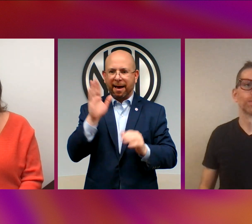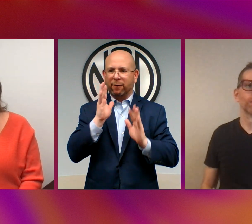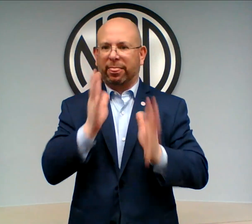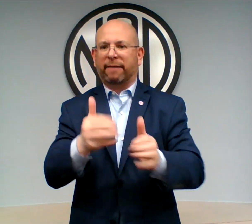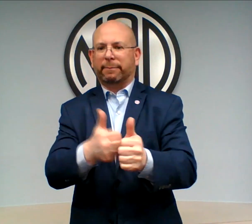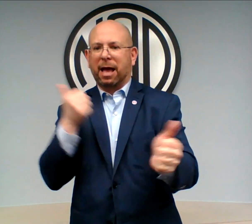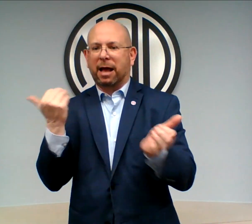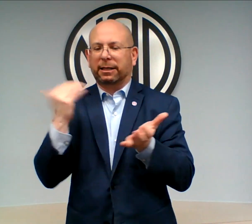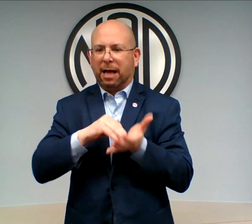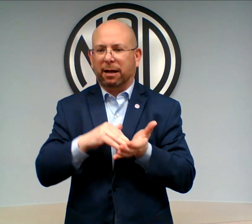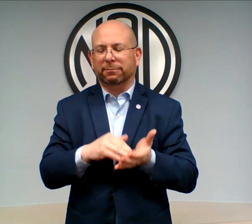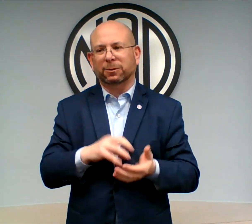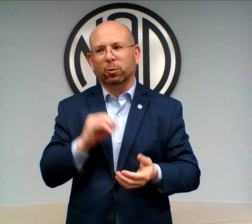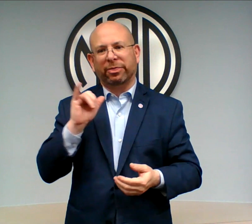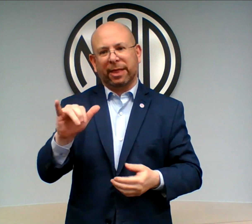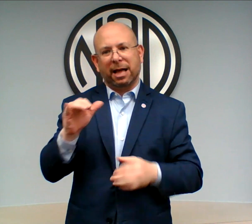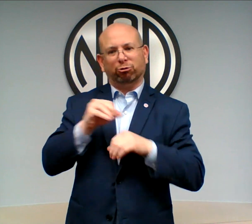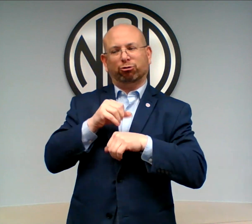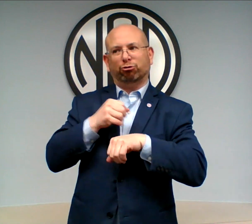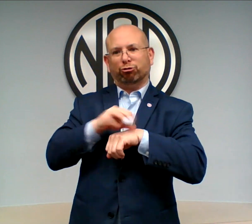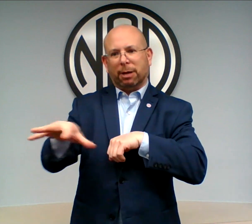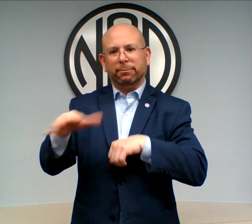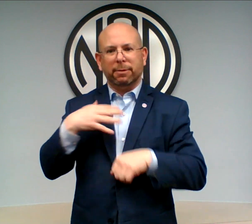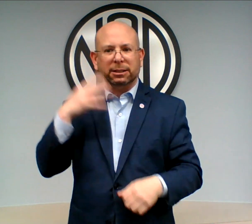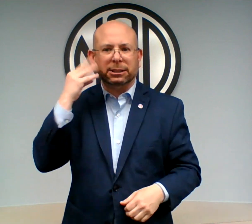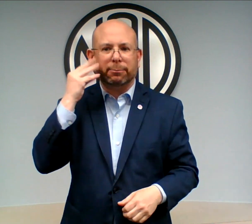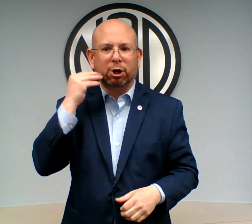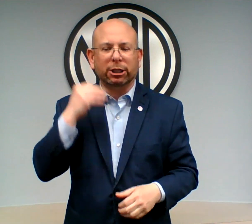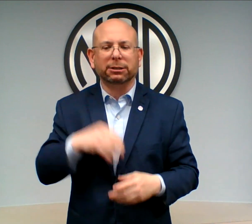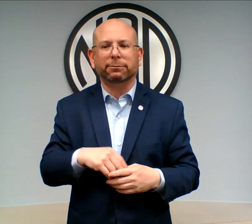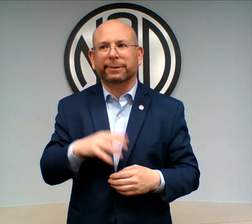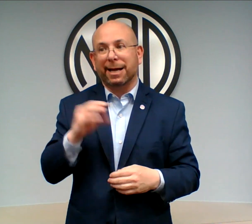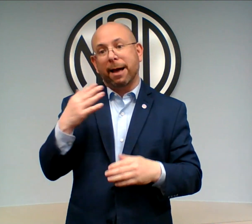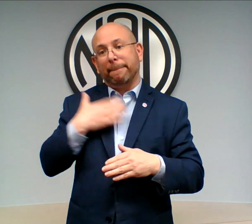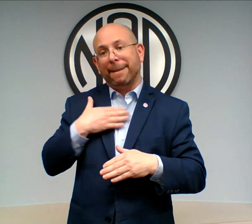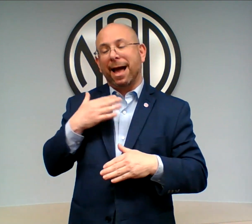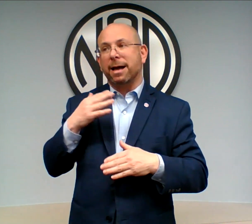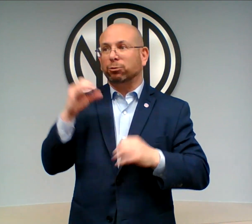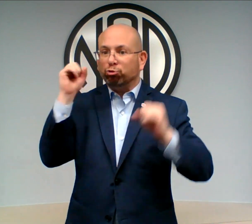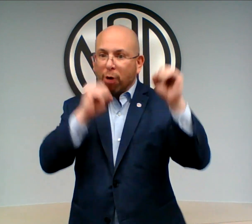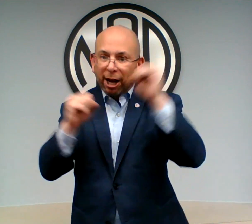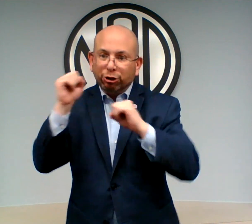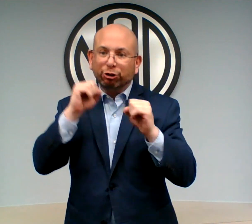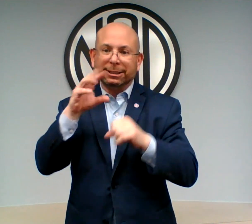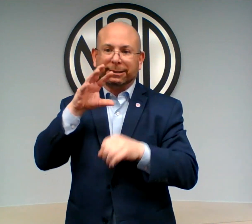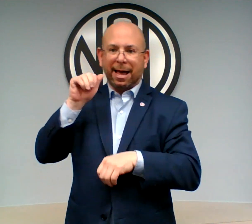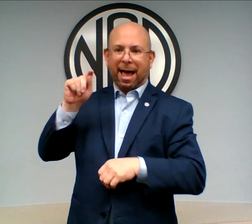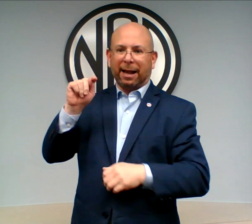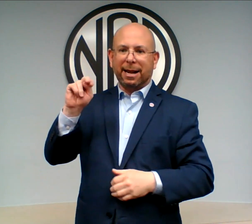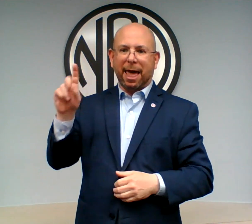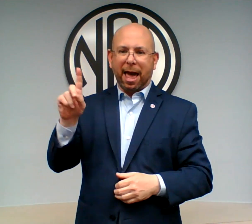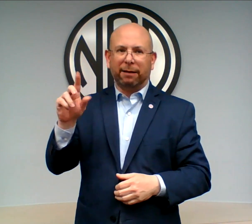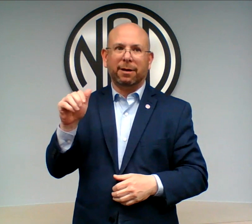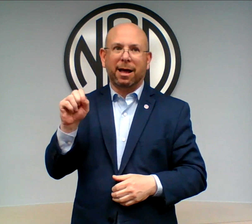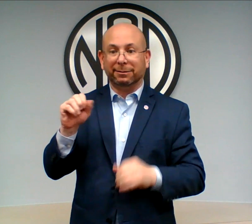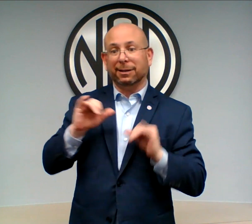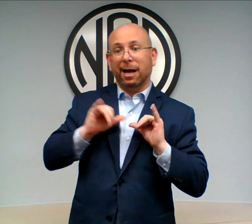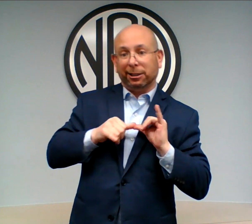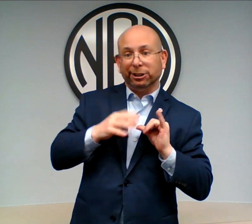not leave us behind as had been my experience. At NAD and as an engineer, as a lawyer,